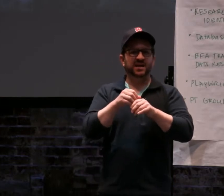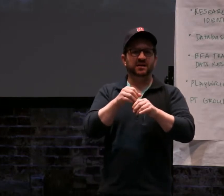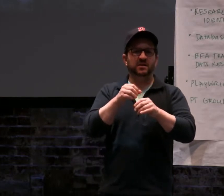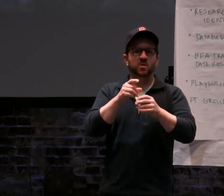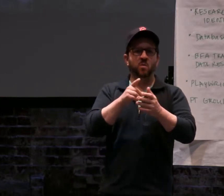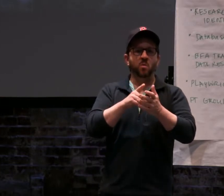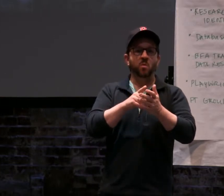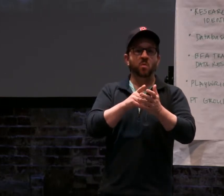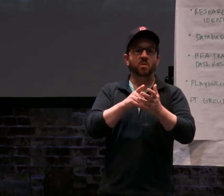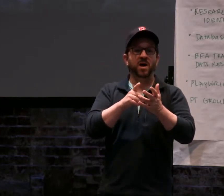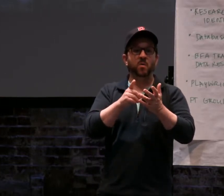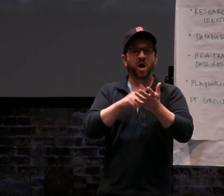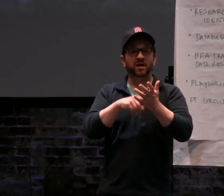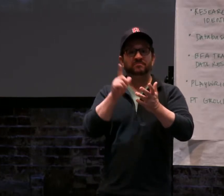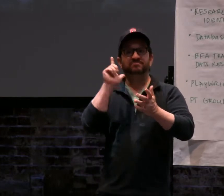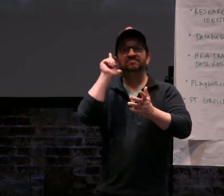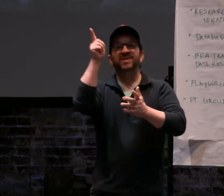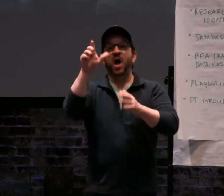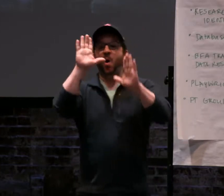I see this is so different, this is a step.